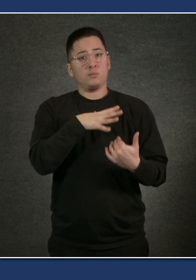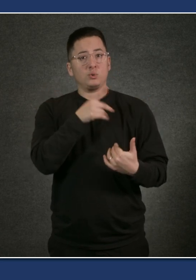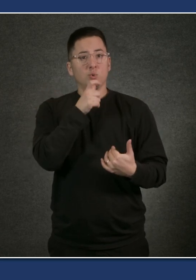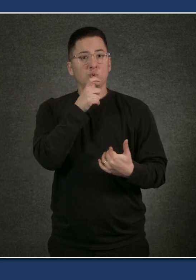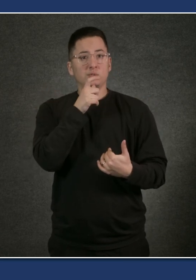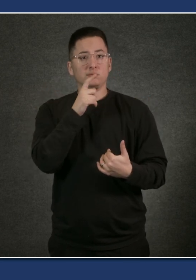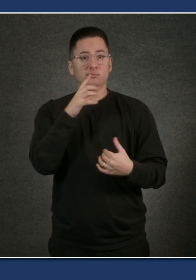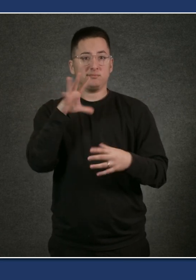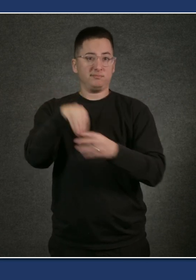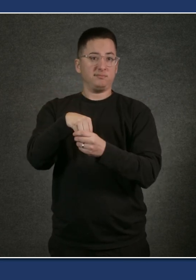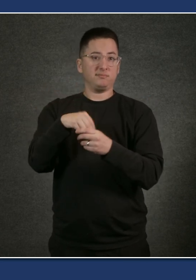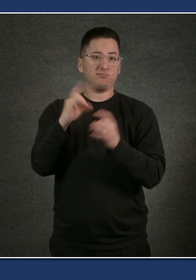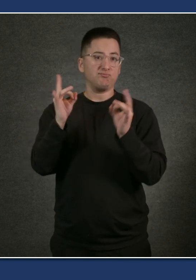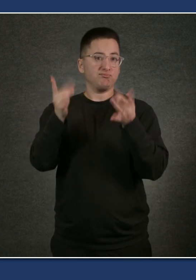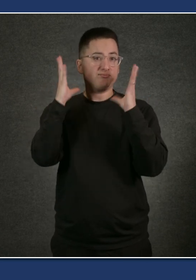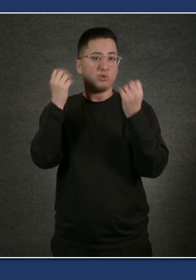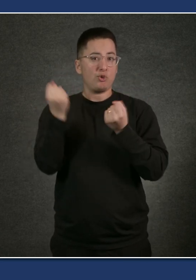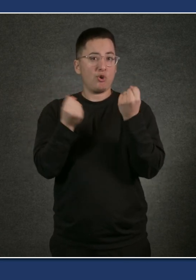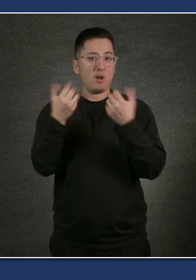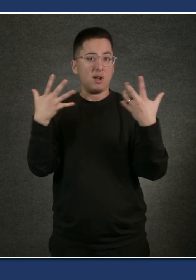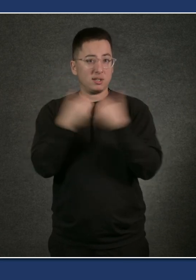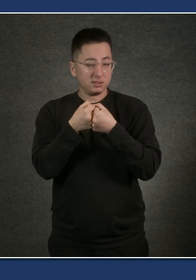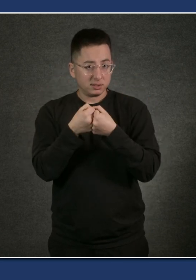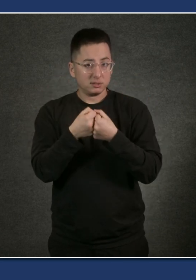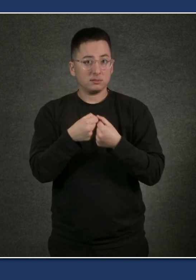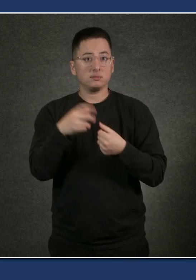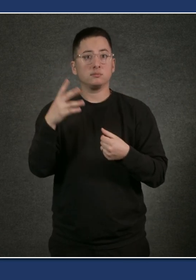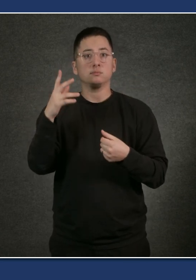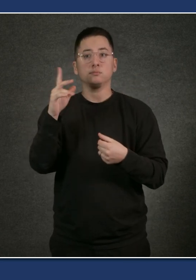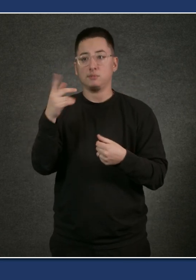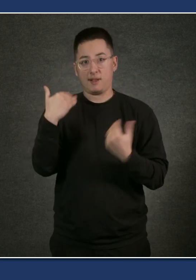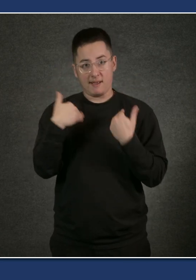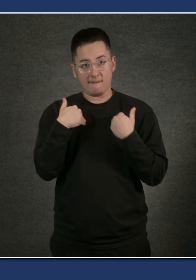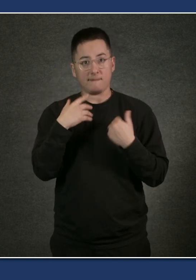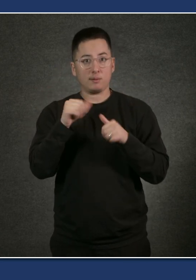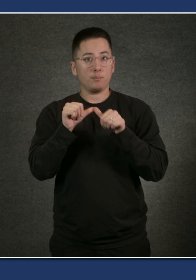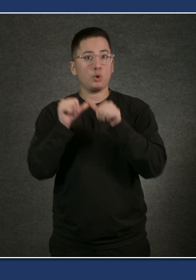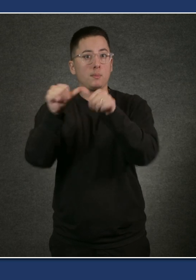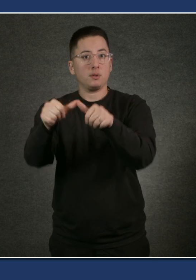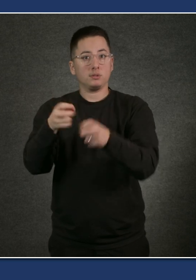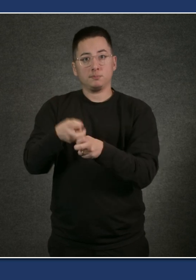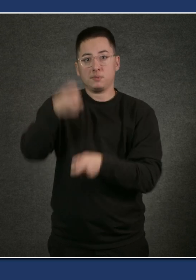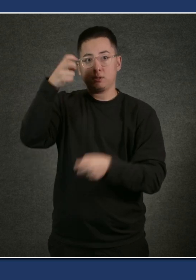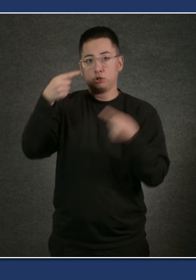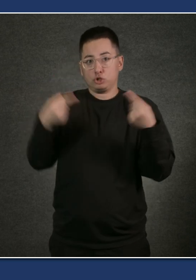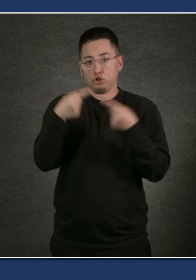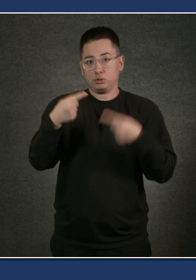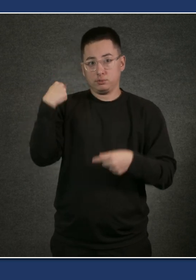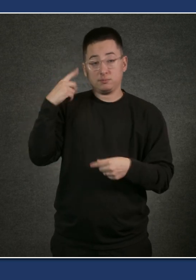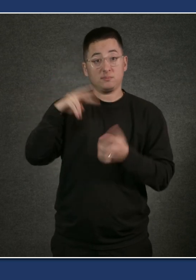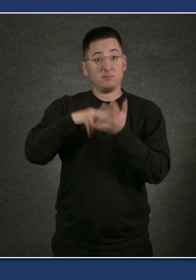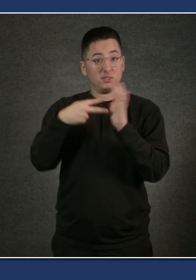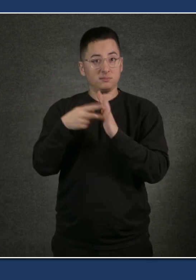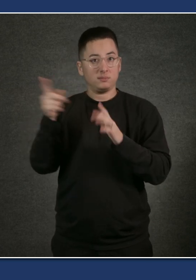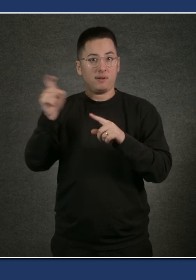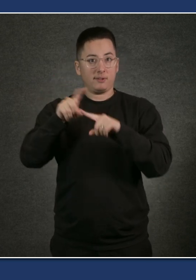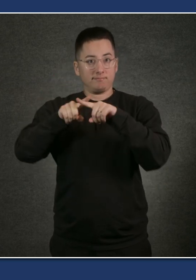injured in a car accident and suffered a permanent spinal cord injury, making her dependent on a wheelchair and much more.